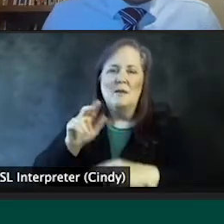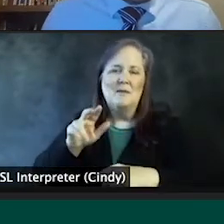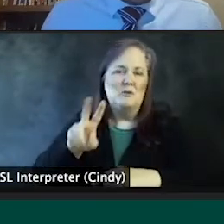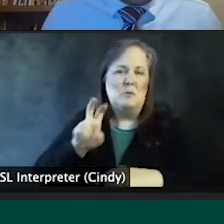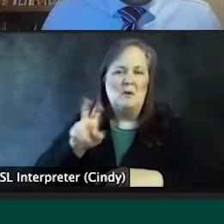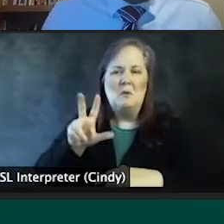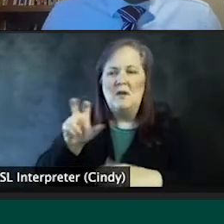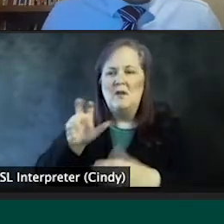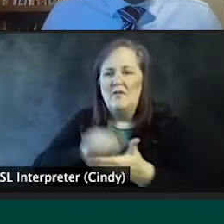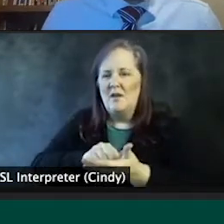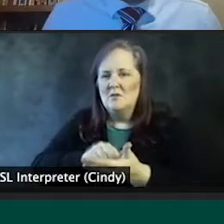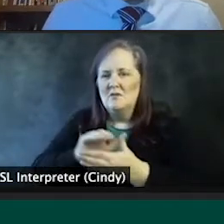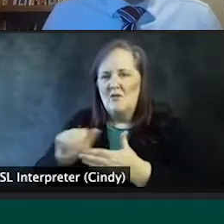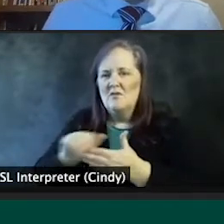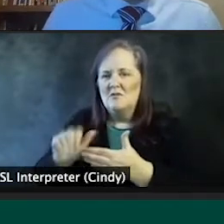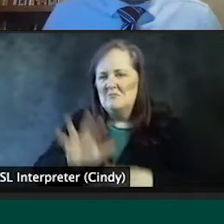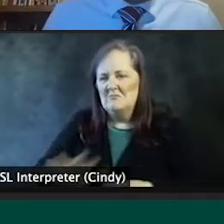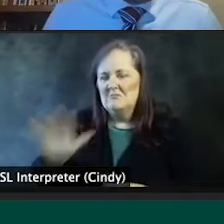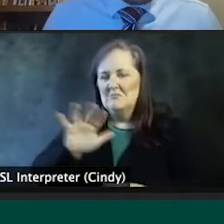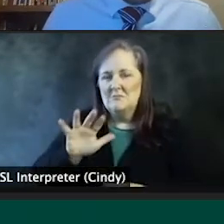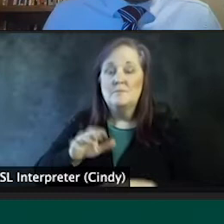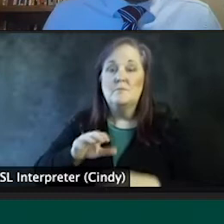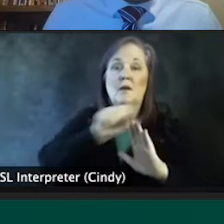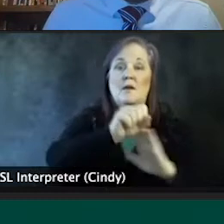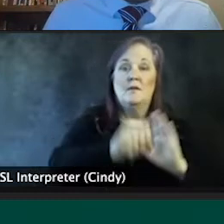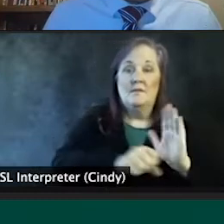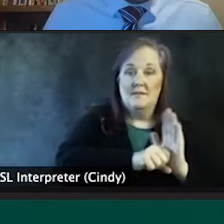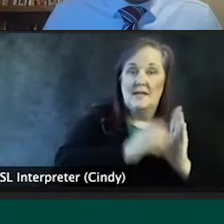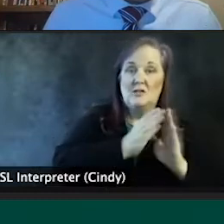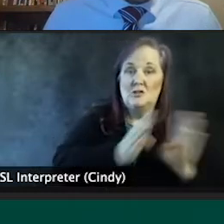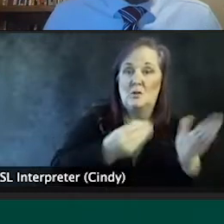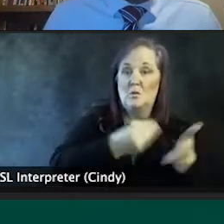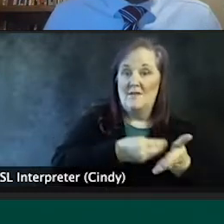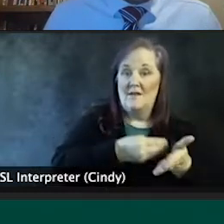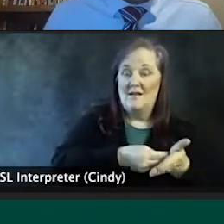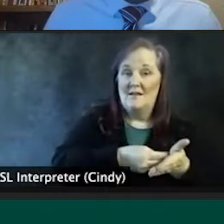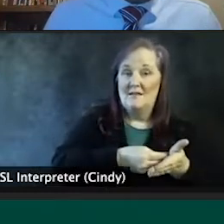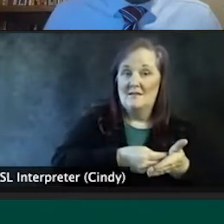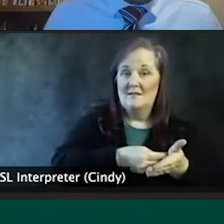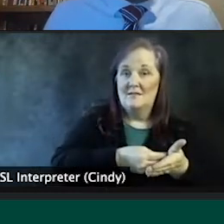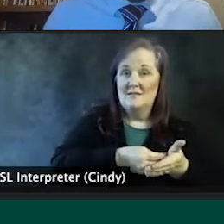And for context, the state general fund budget is in the low hundreds of billions of dollars.